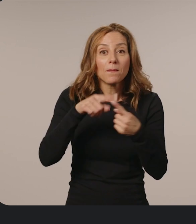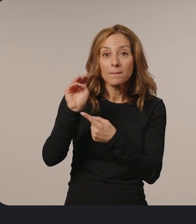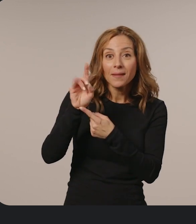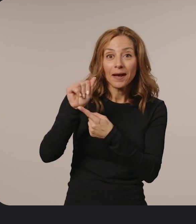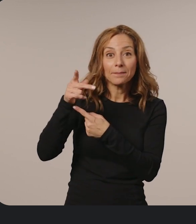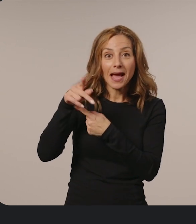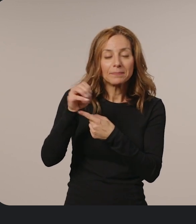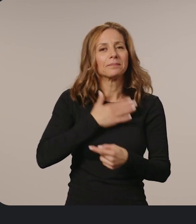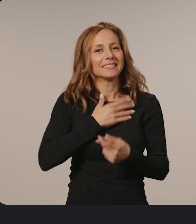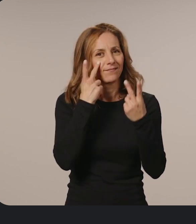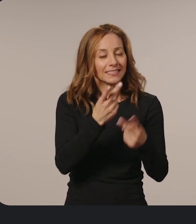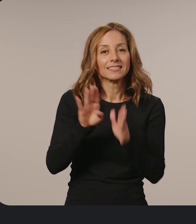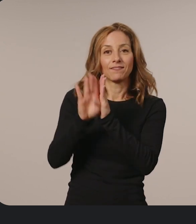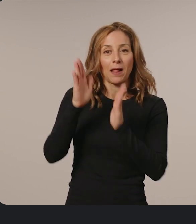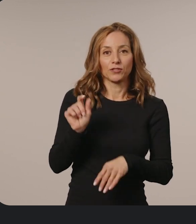To learn more about MediaPipe, please visit